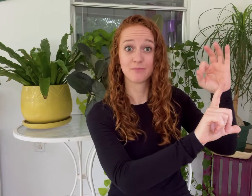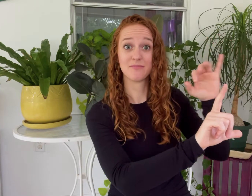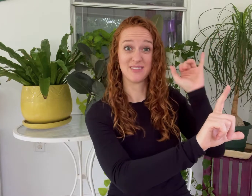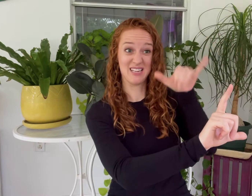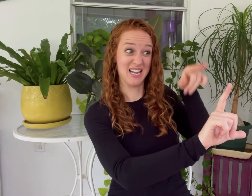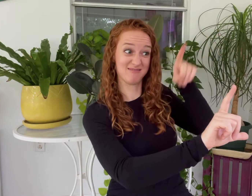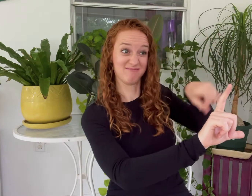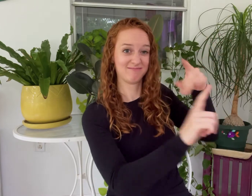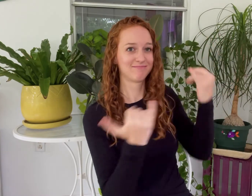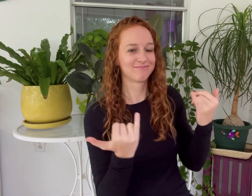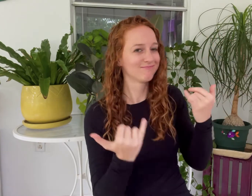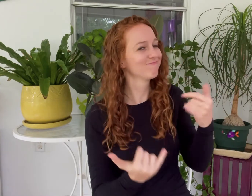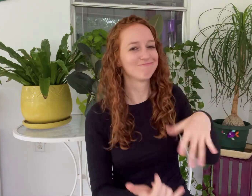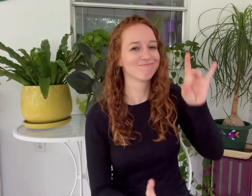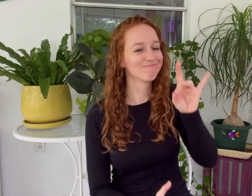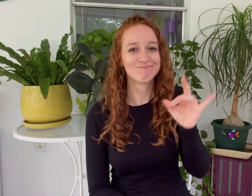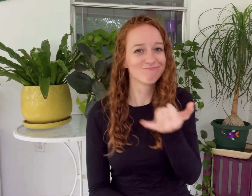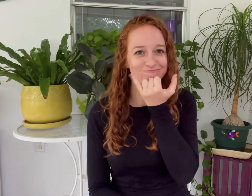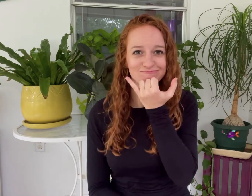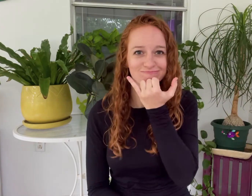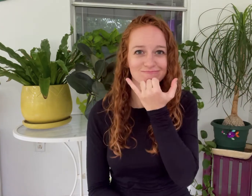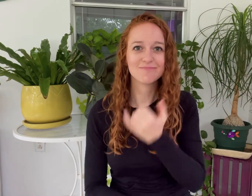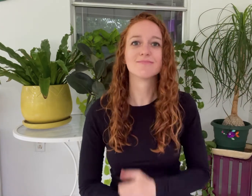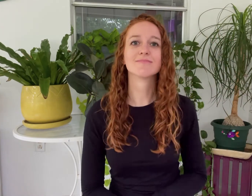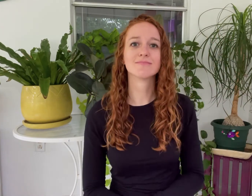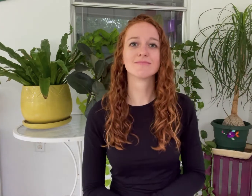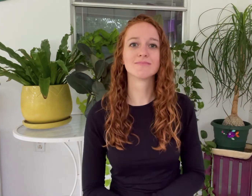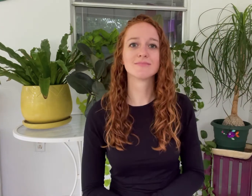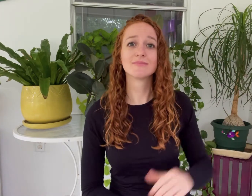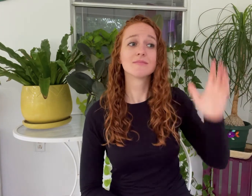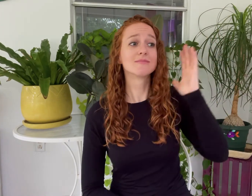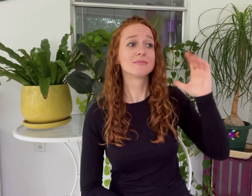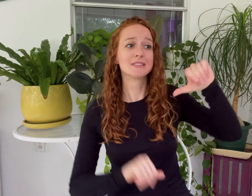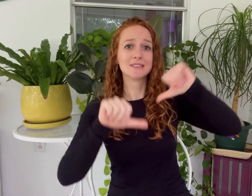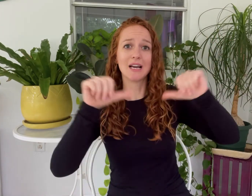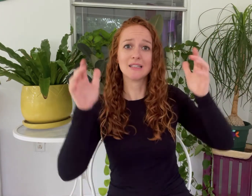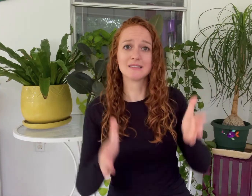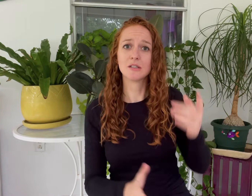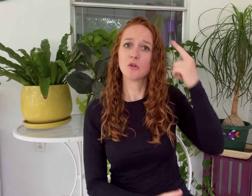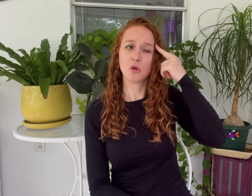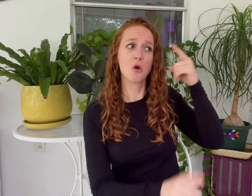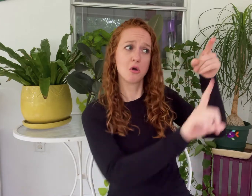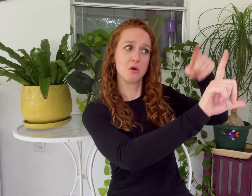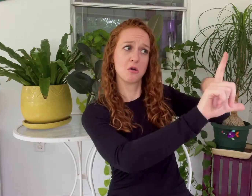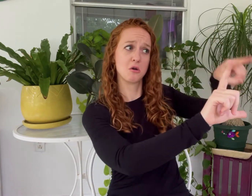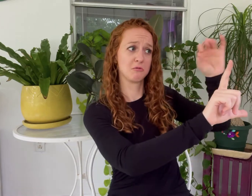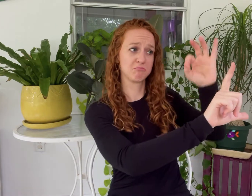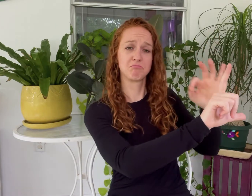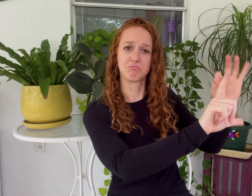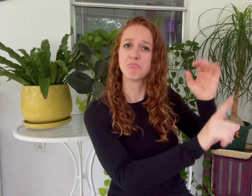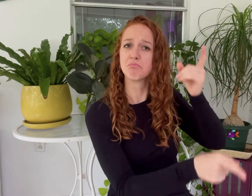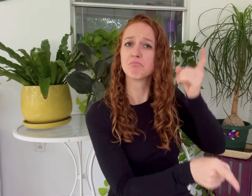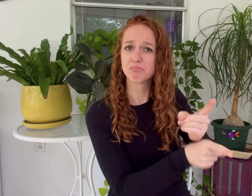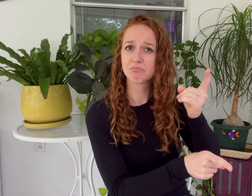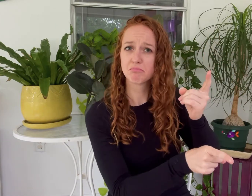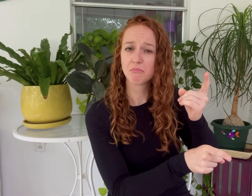Turns out it has been found wrong or debunked. In the past we believed the tongue map to be true,